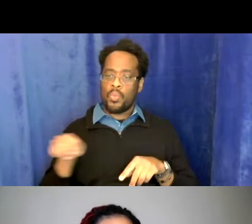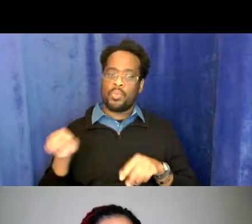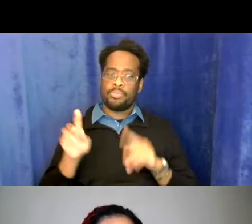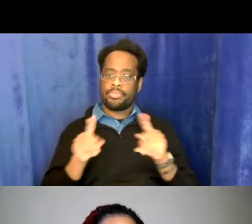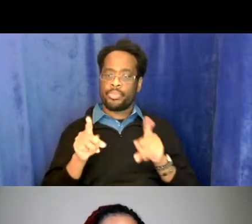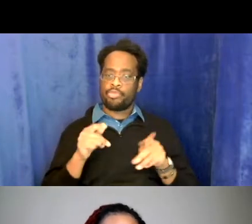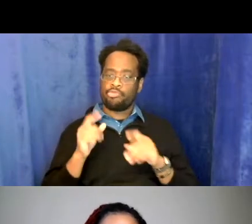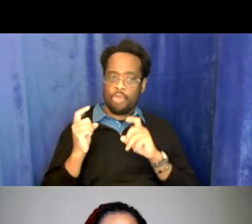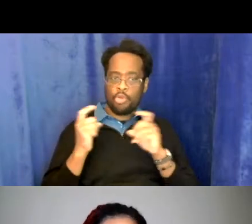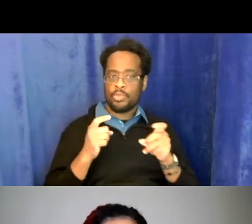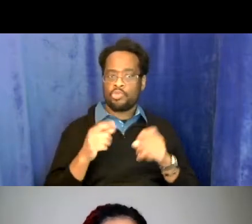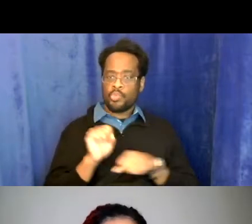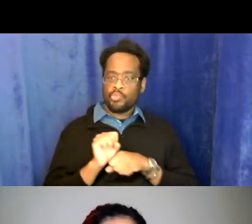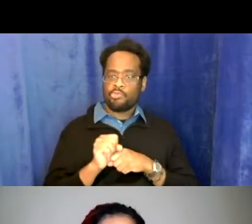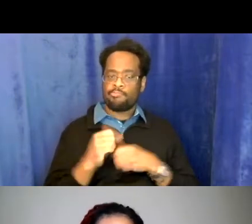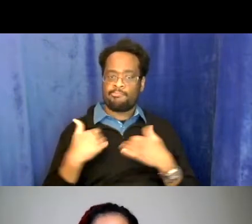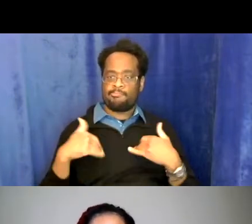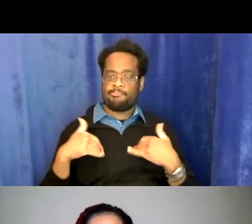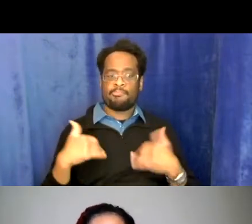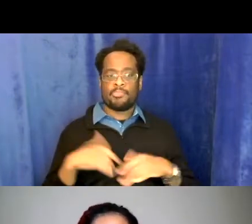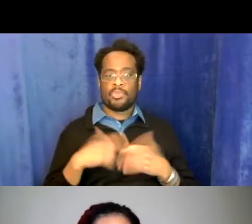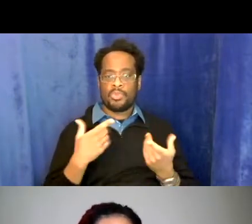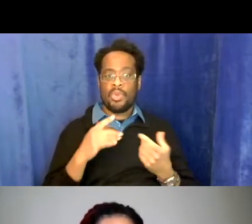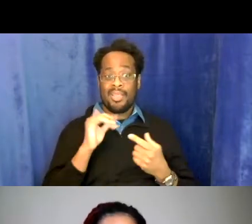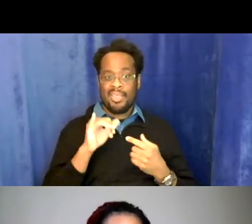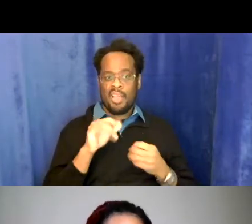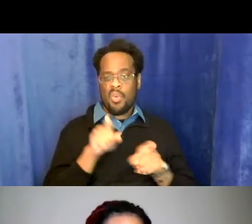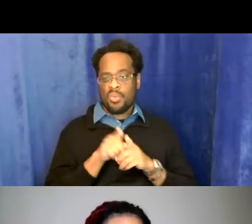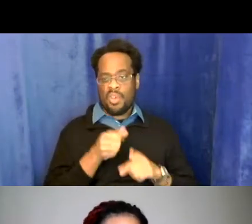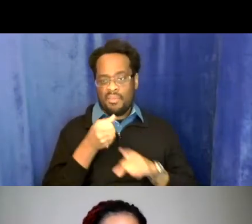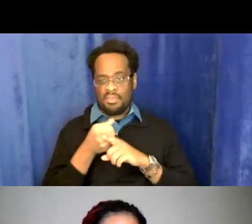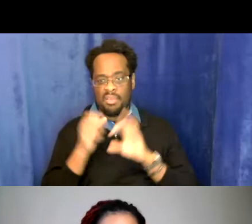and undervalue many of those other groups and their contribution to